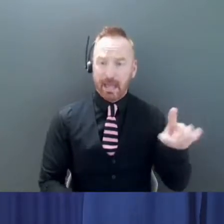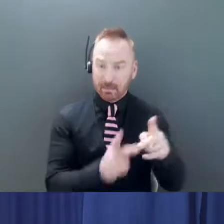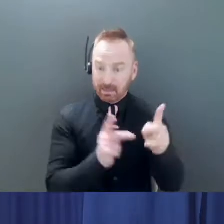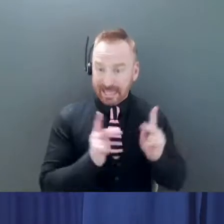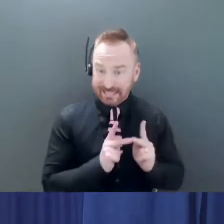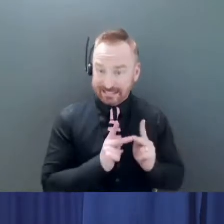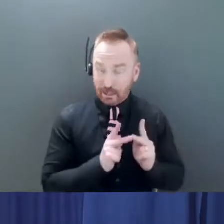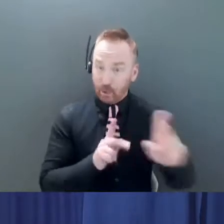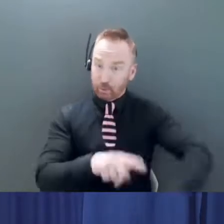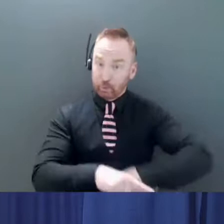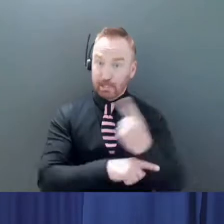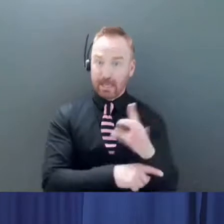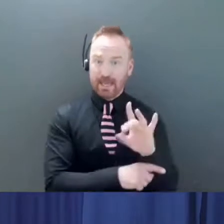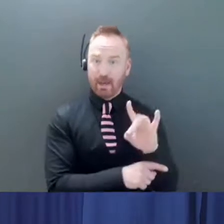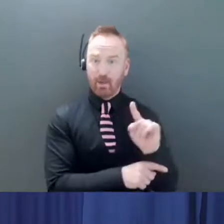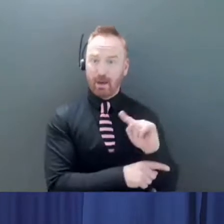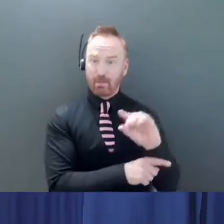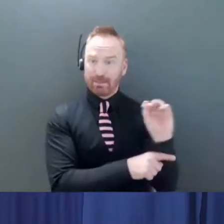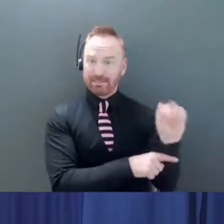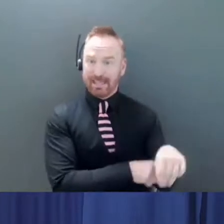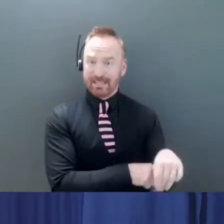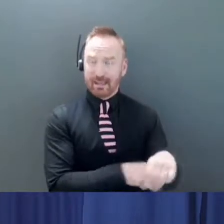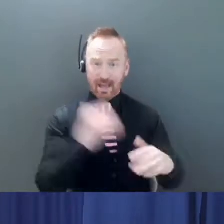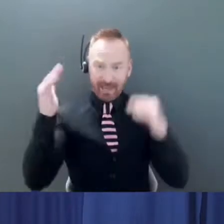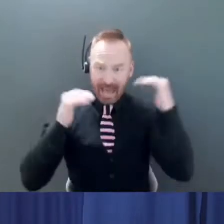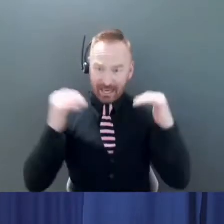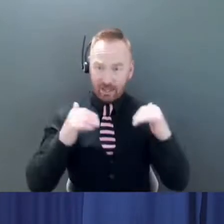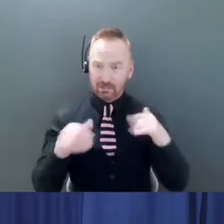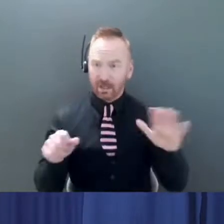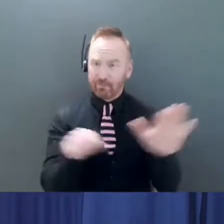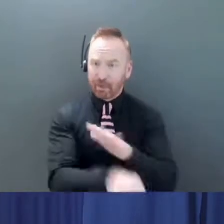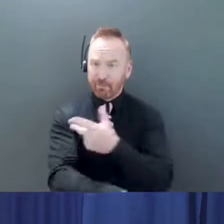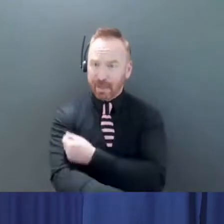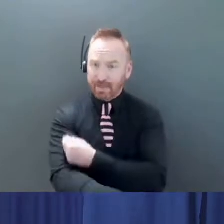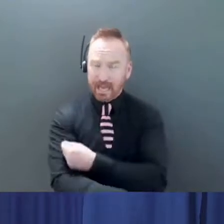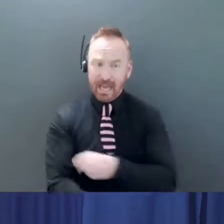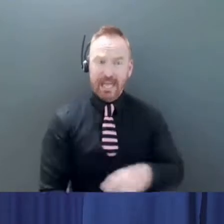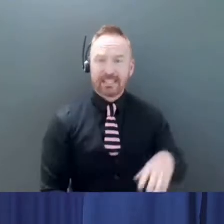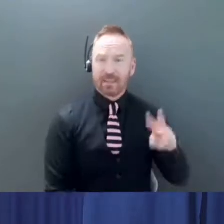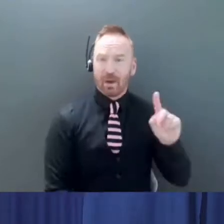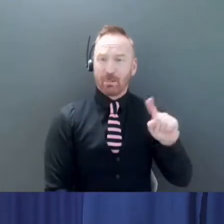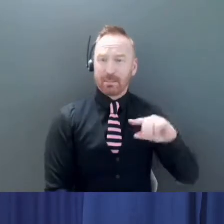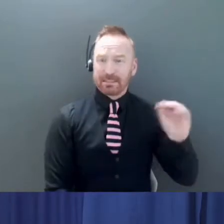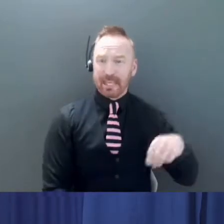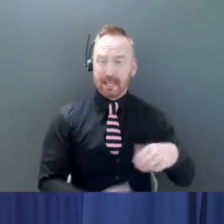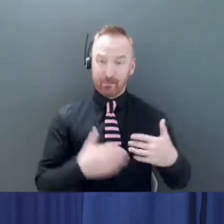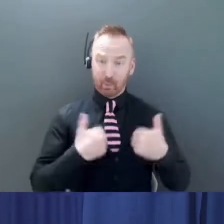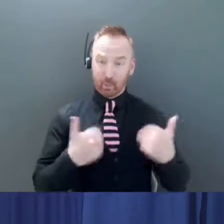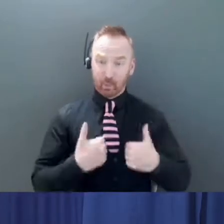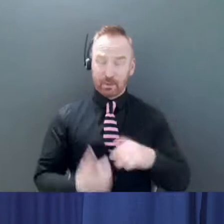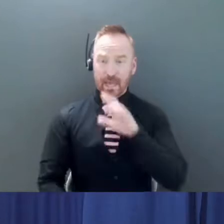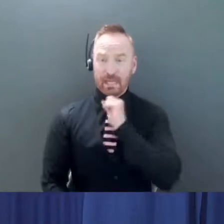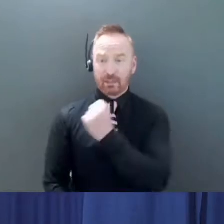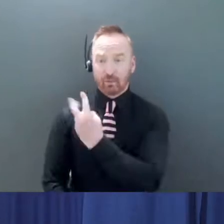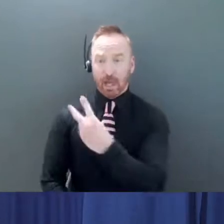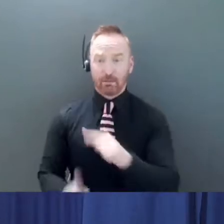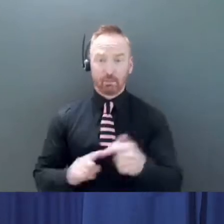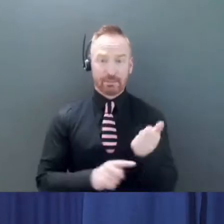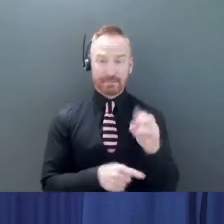are fully vaccinated and nearly 65% of our youth aged 12 to 17 are fully vaccinated. That is a remarkable